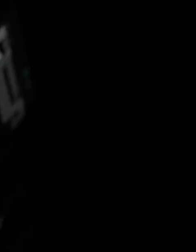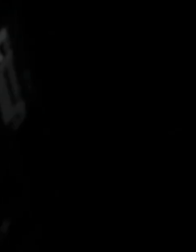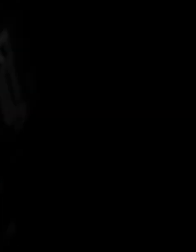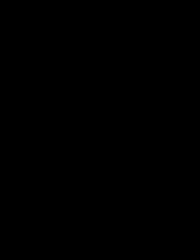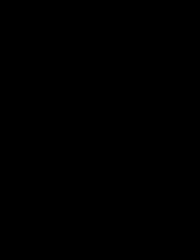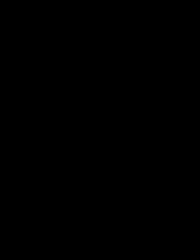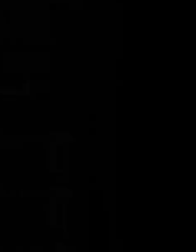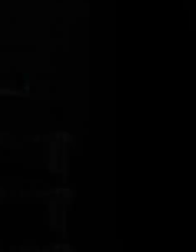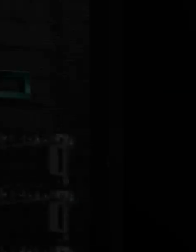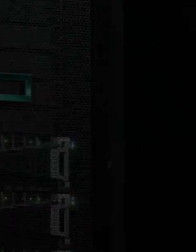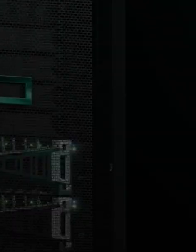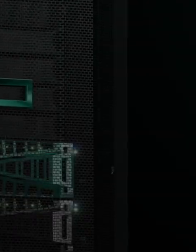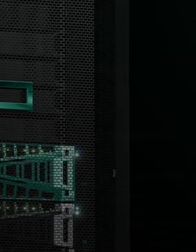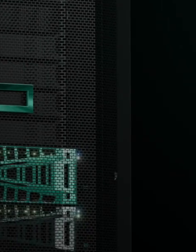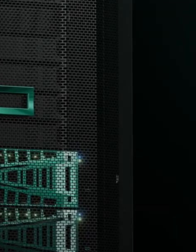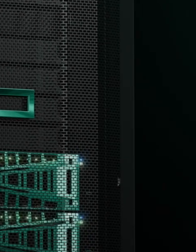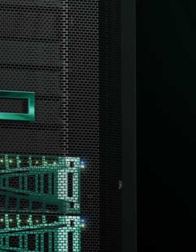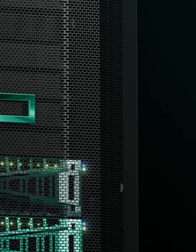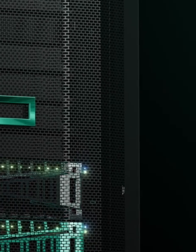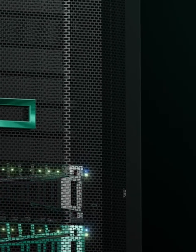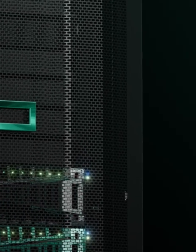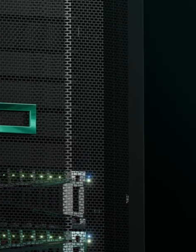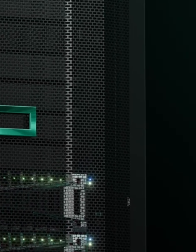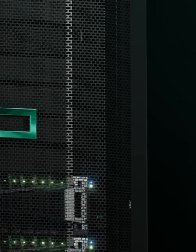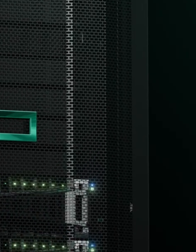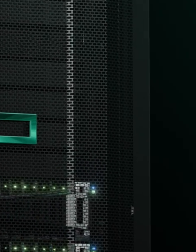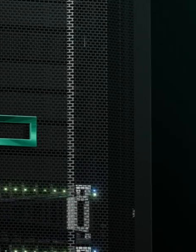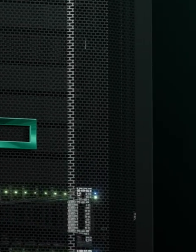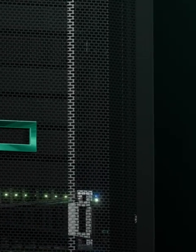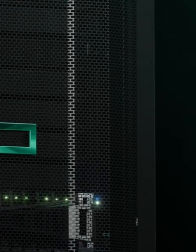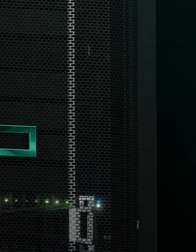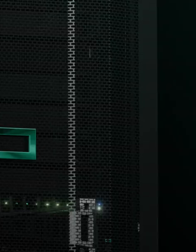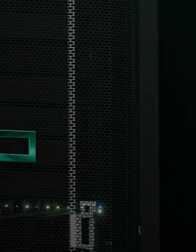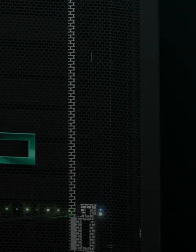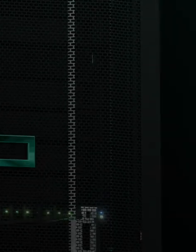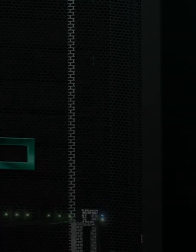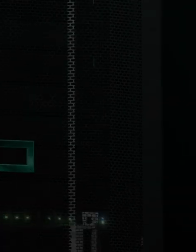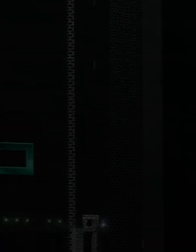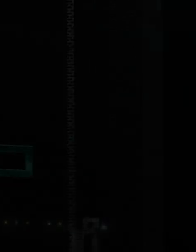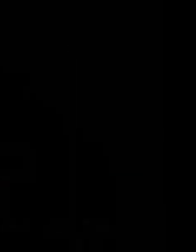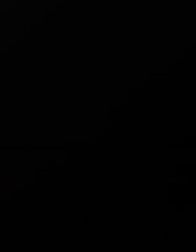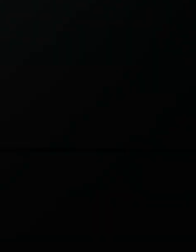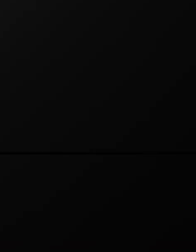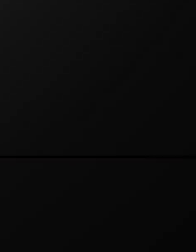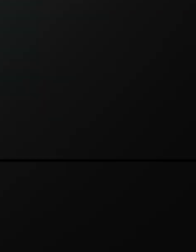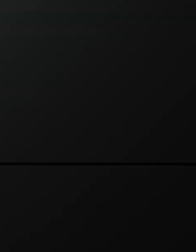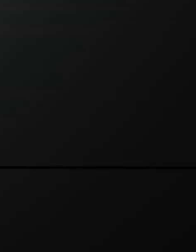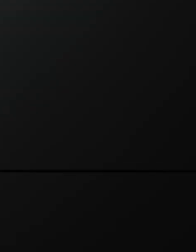the HPE Alletra Storage MP X10000. This isn't passive infrastructure.